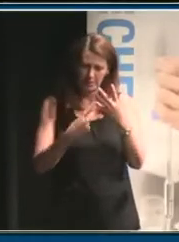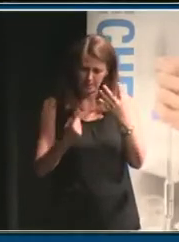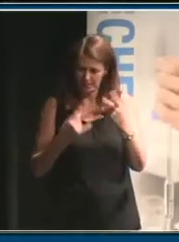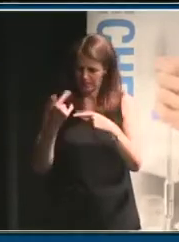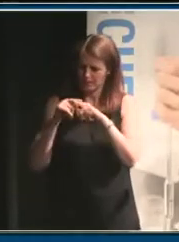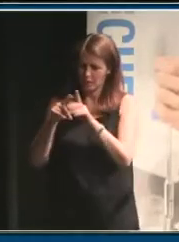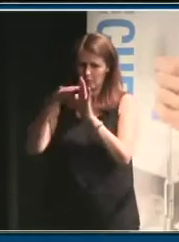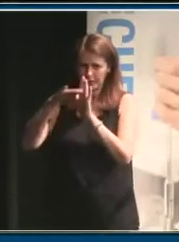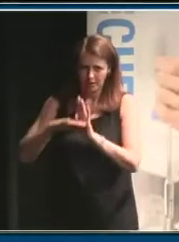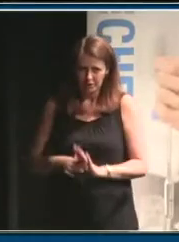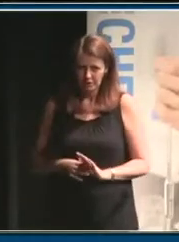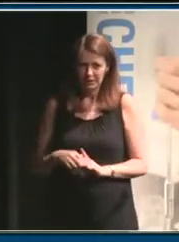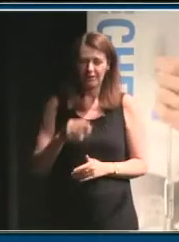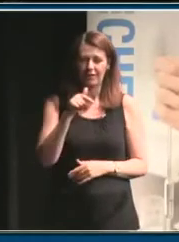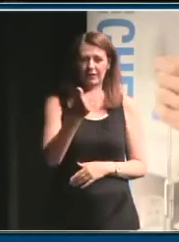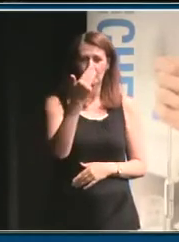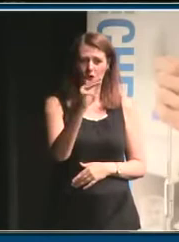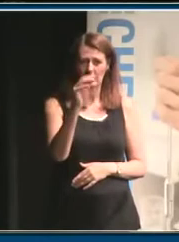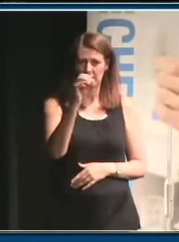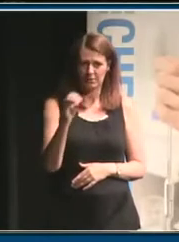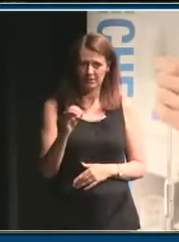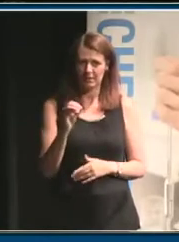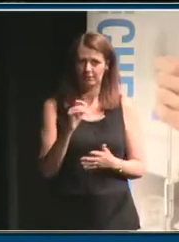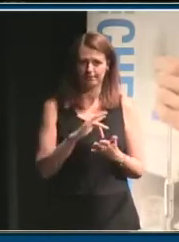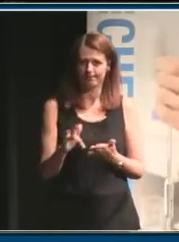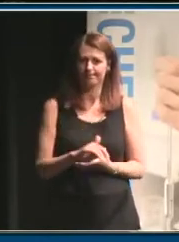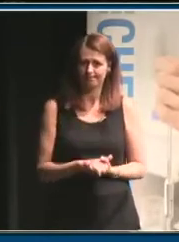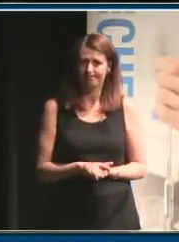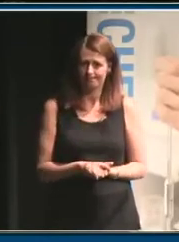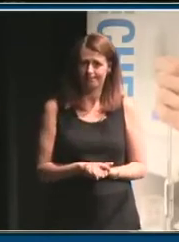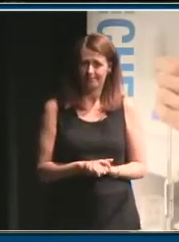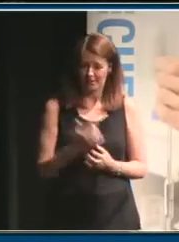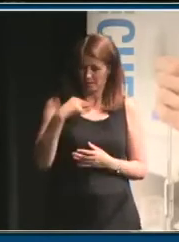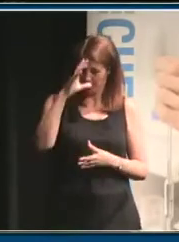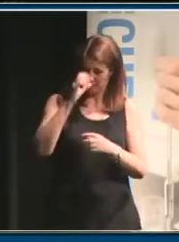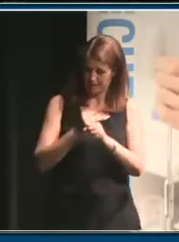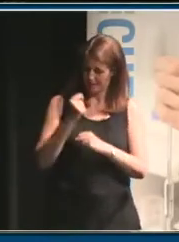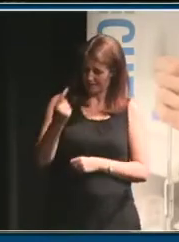like I said that's 90 percent empty. I believe an individual a company,